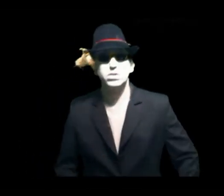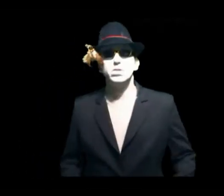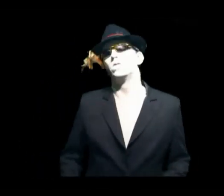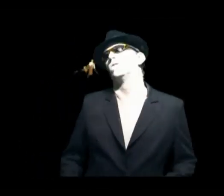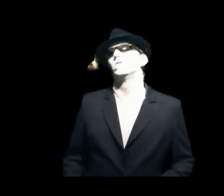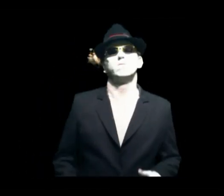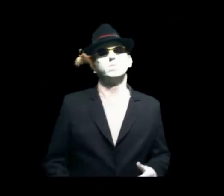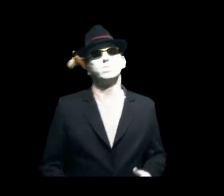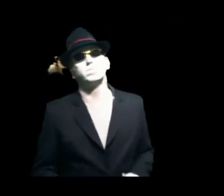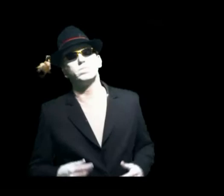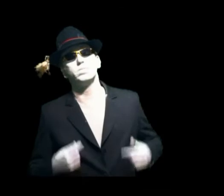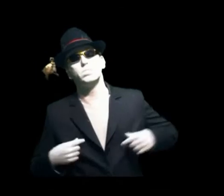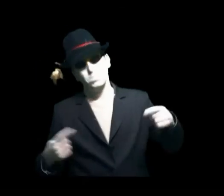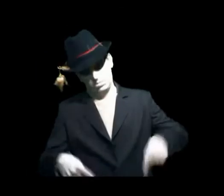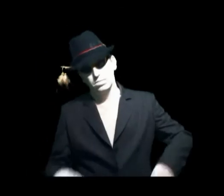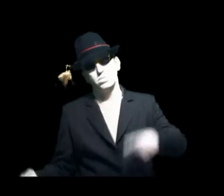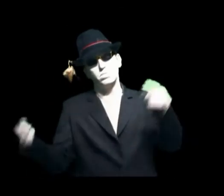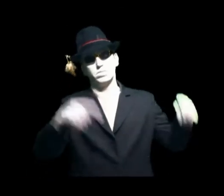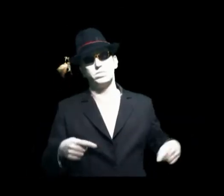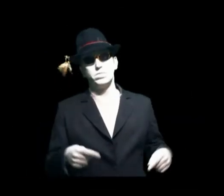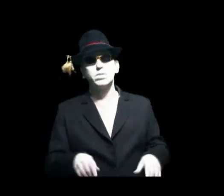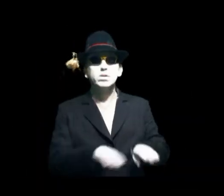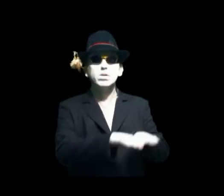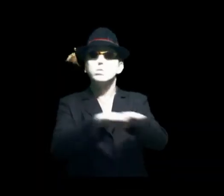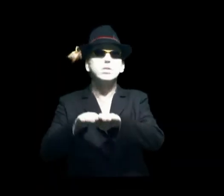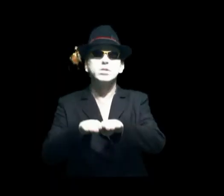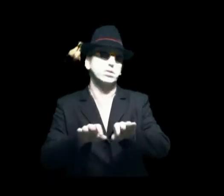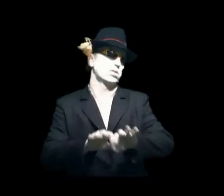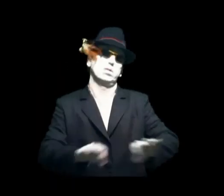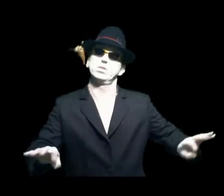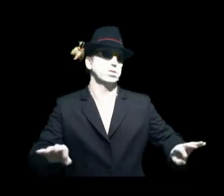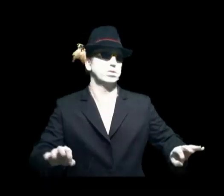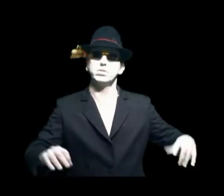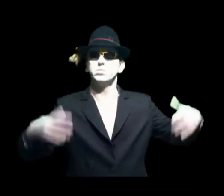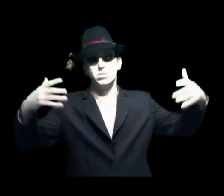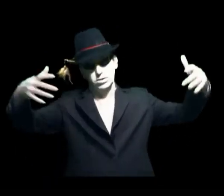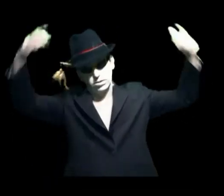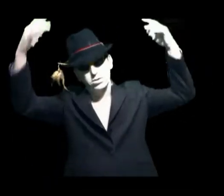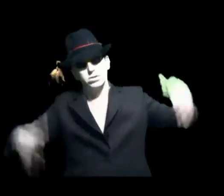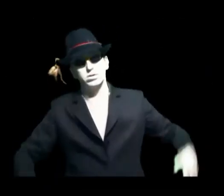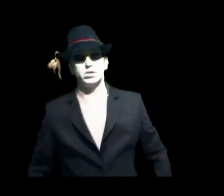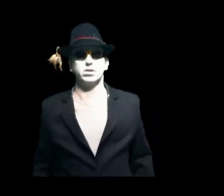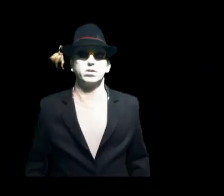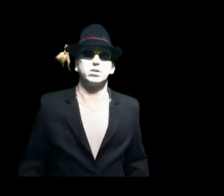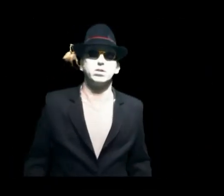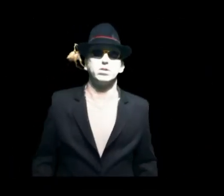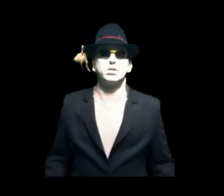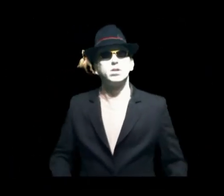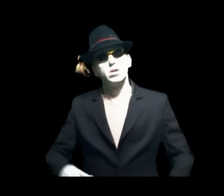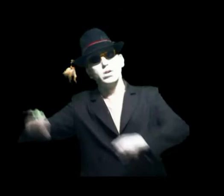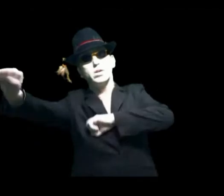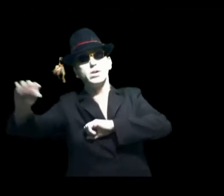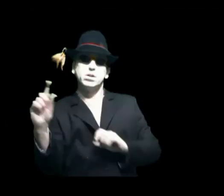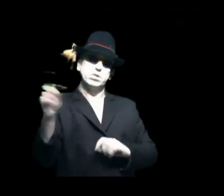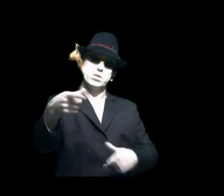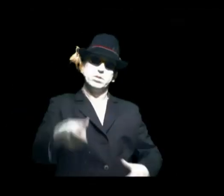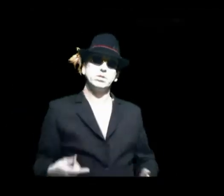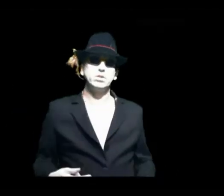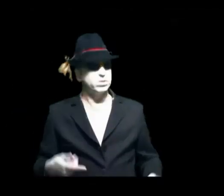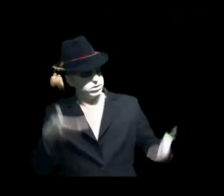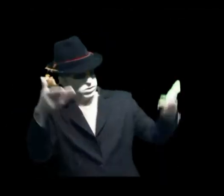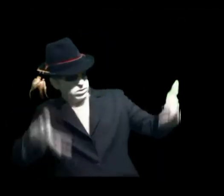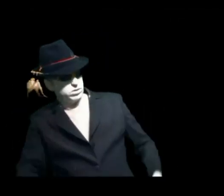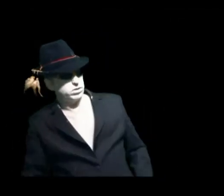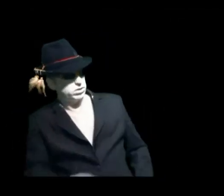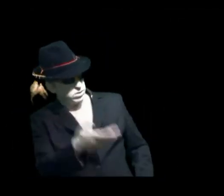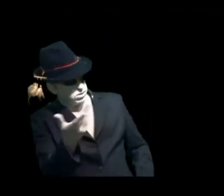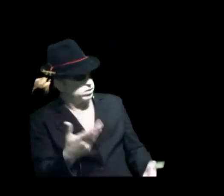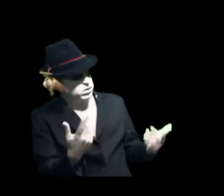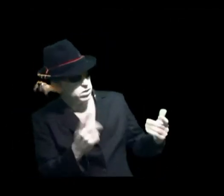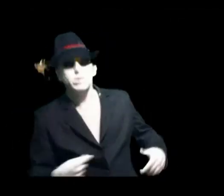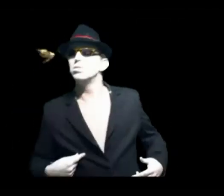Here i go again with that no justice no peace shit! Nigger what you call yourself inciting?